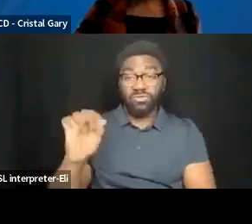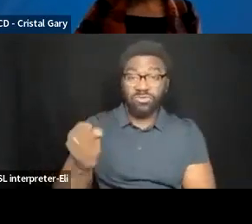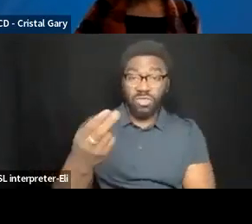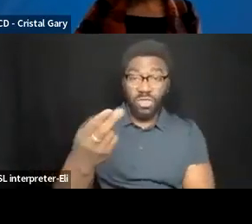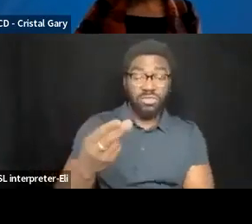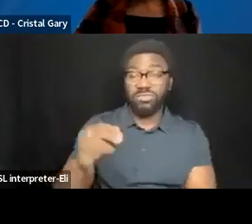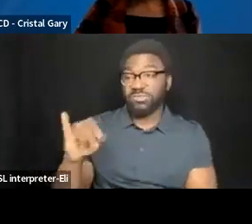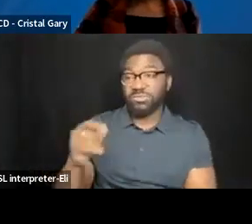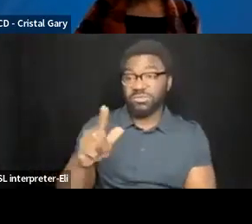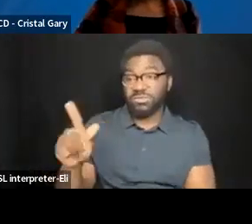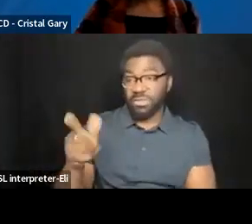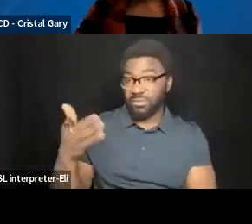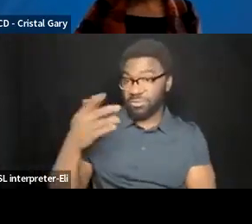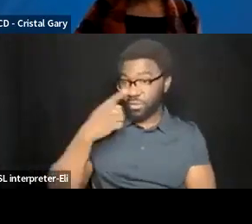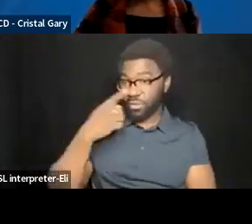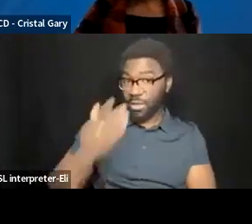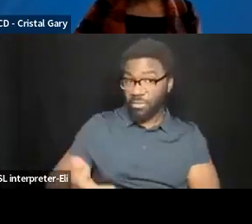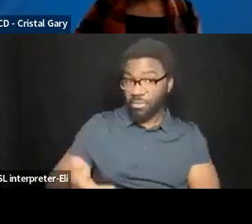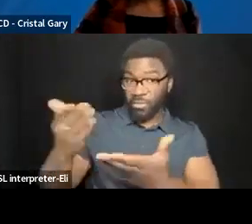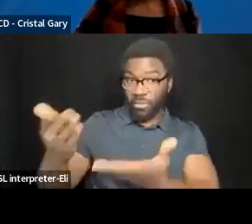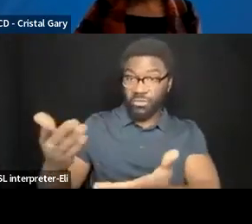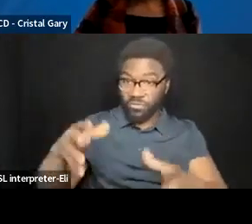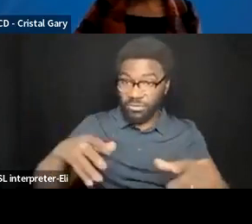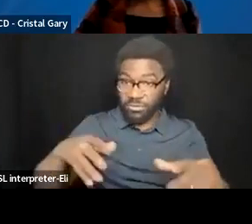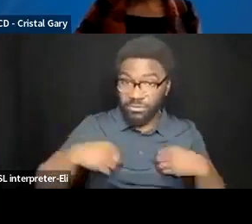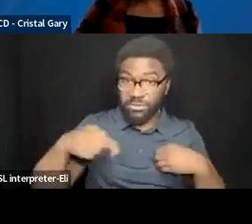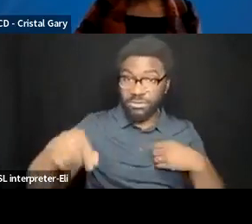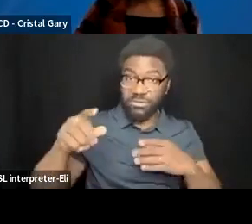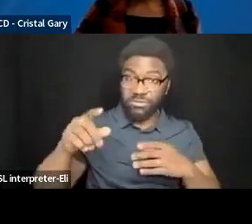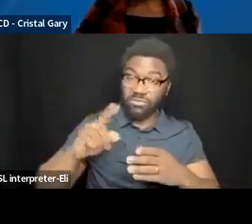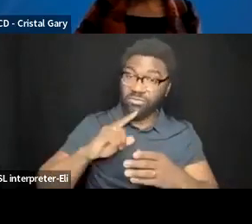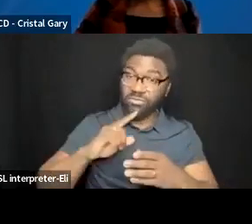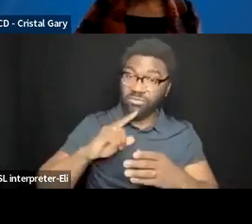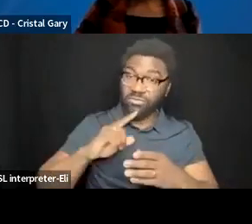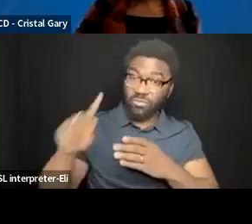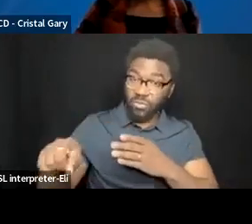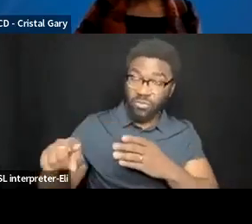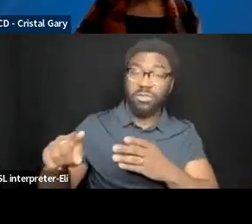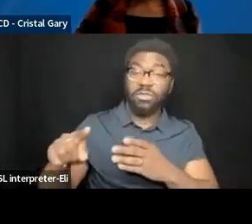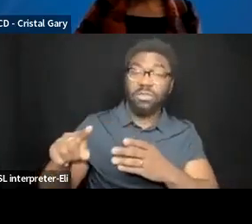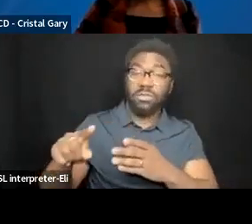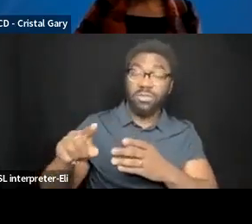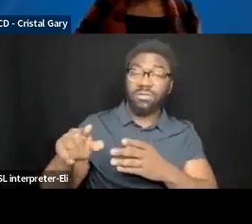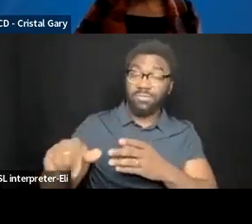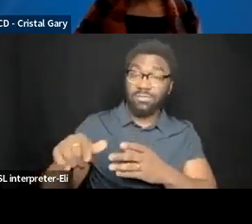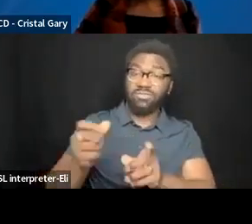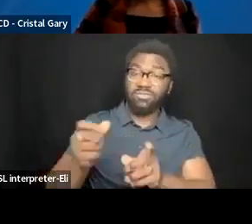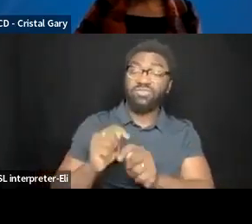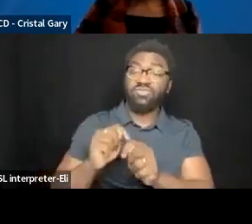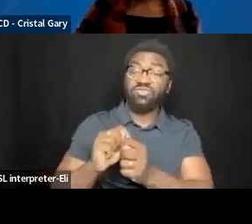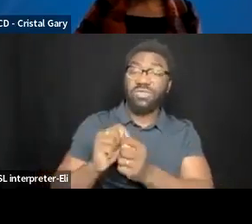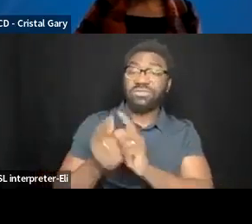for adopting this report and translating the action steps into recommendations. And please, if you would mind mentioning, just if you see